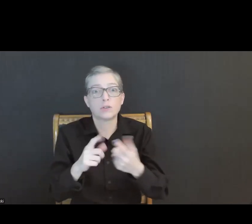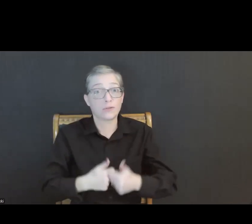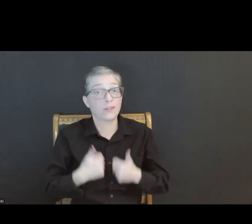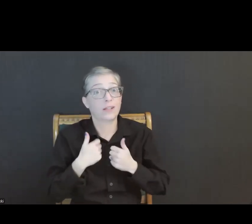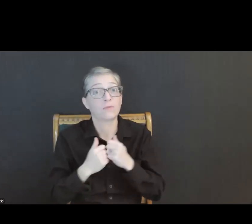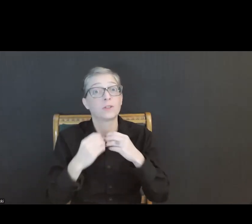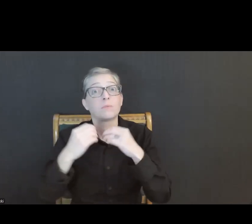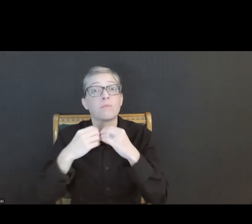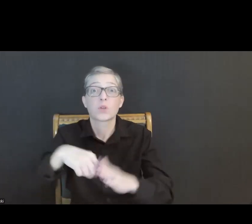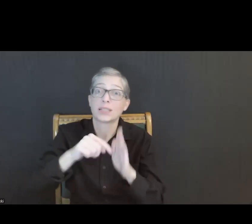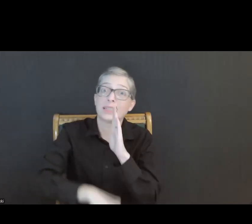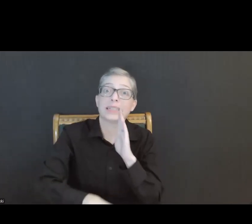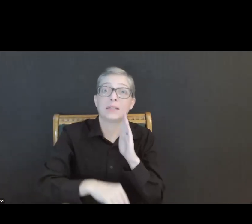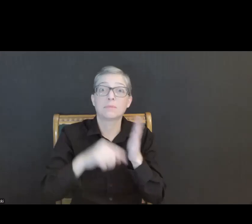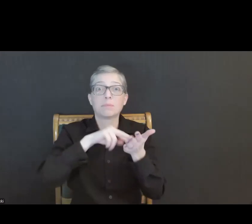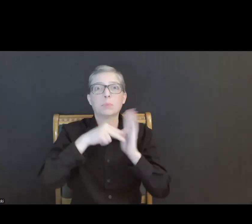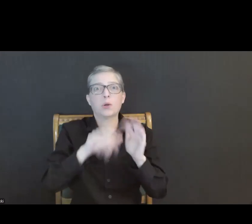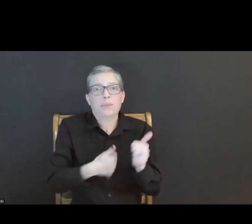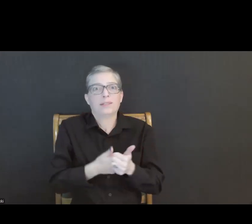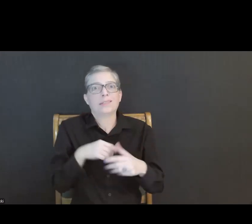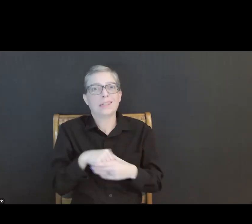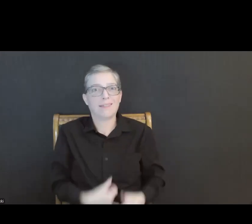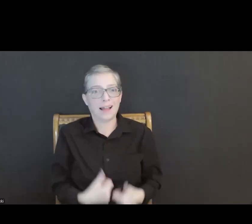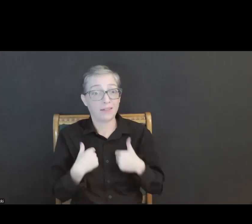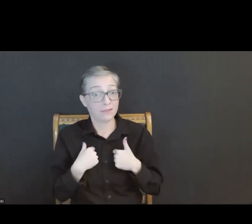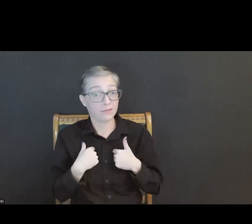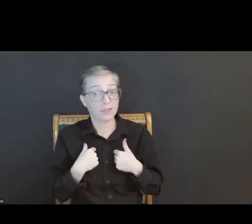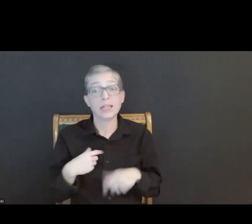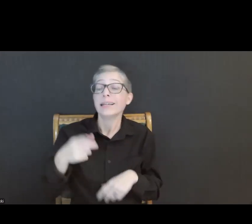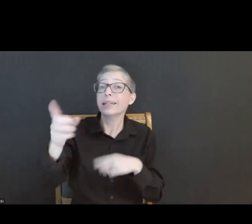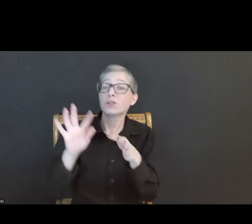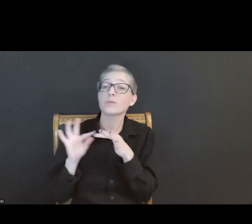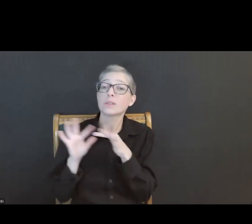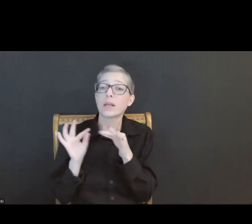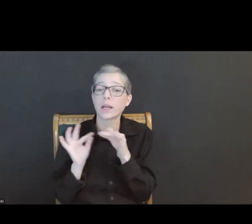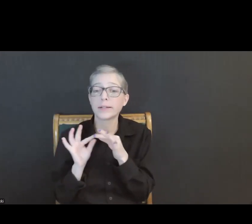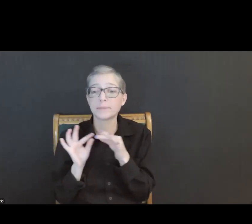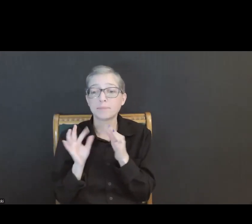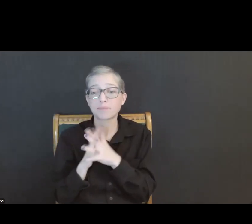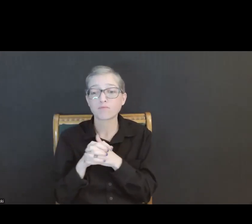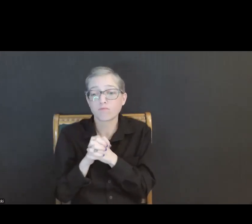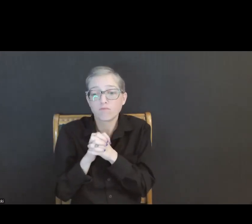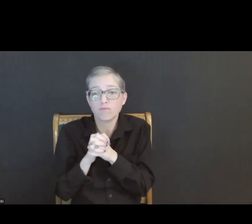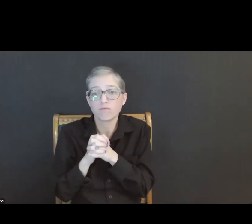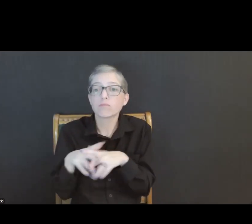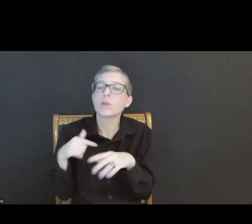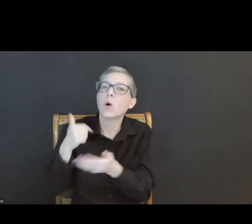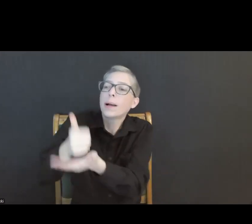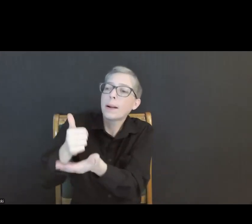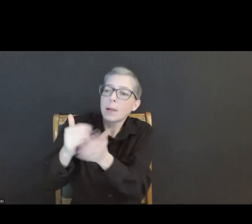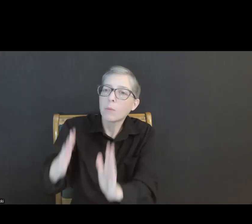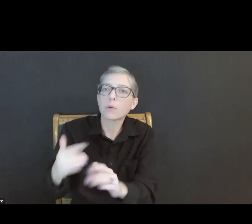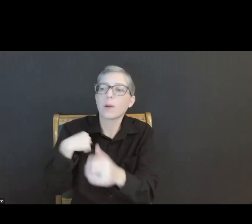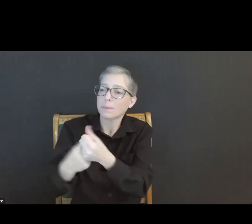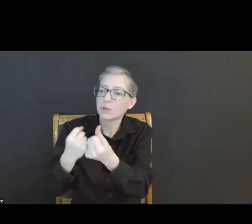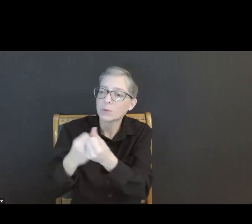and you're saying that you are this person who um um that's a helper that's a support um or that you